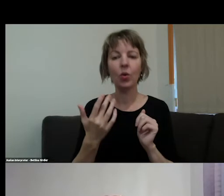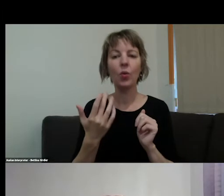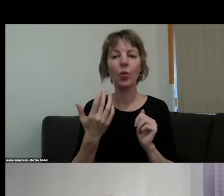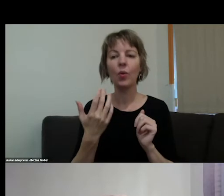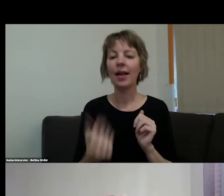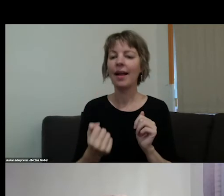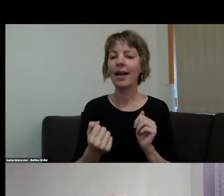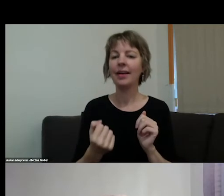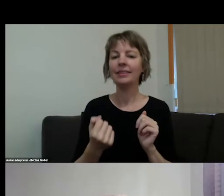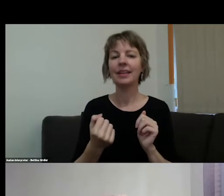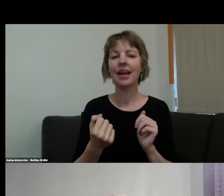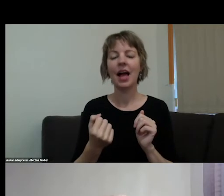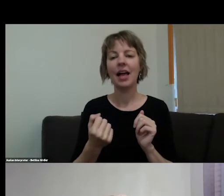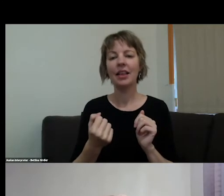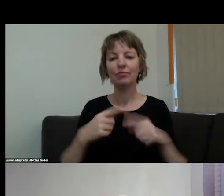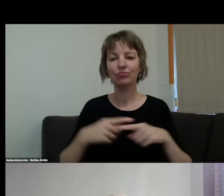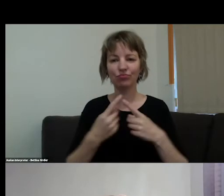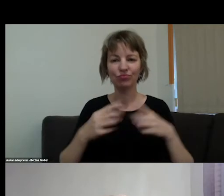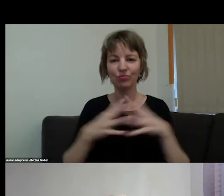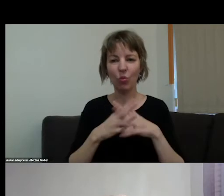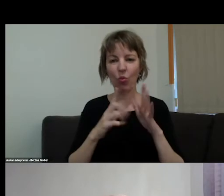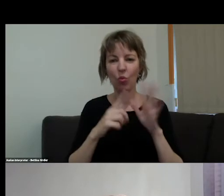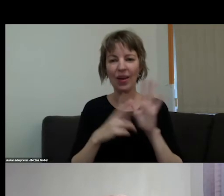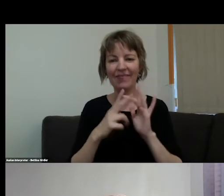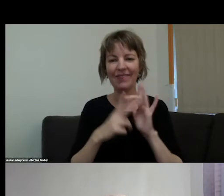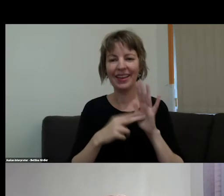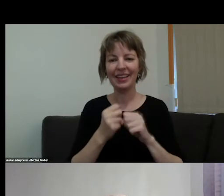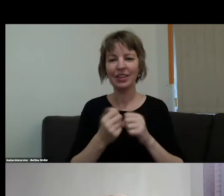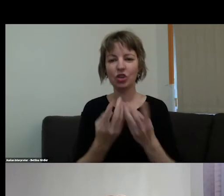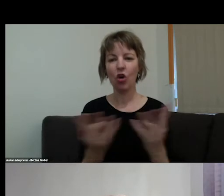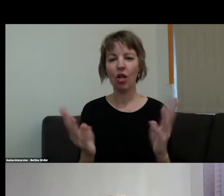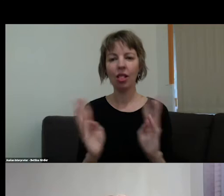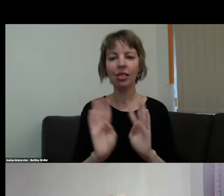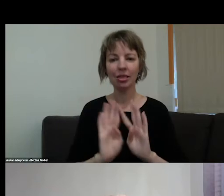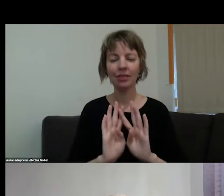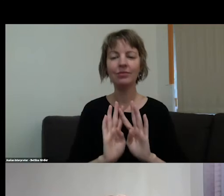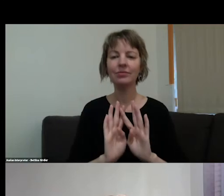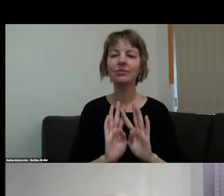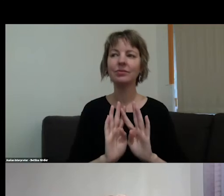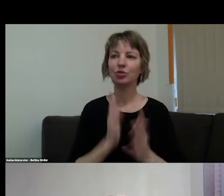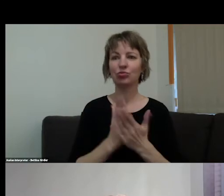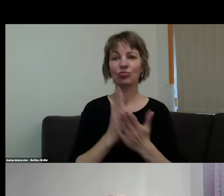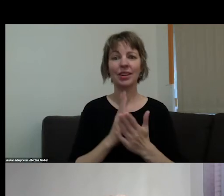weaving circle which was so largely about connecting rather than there being